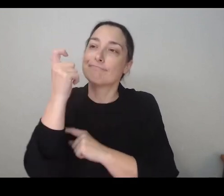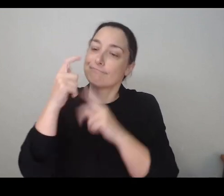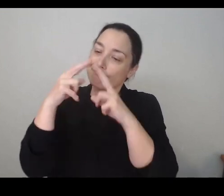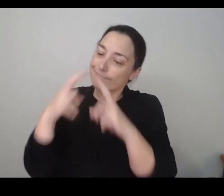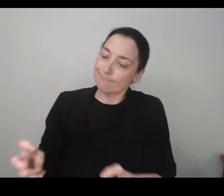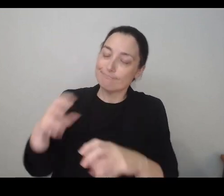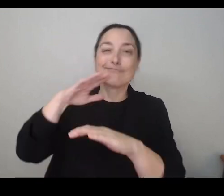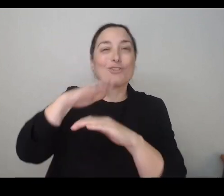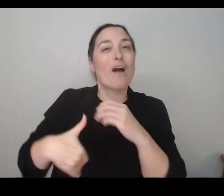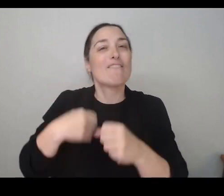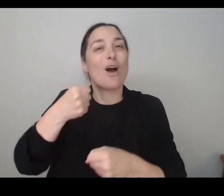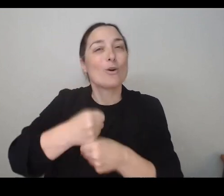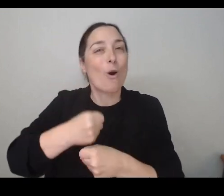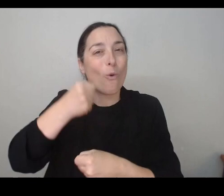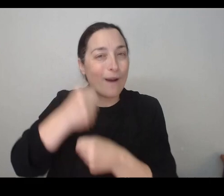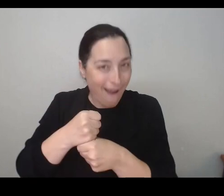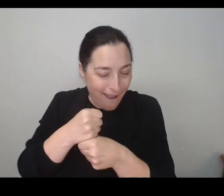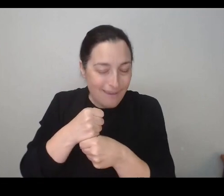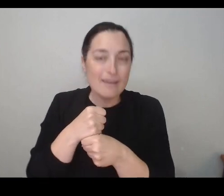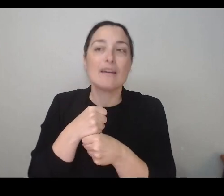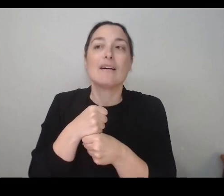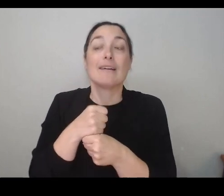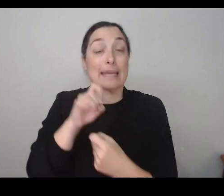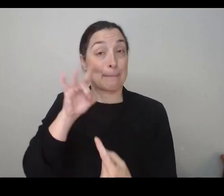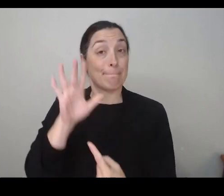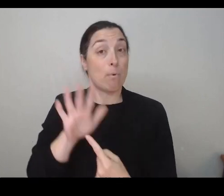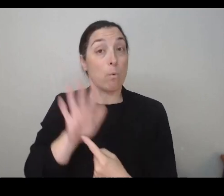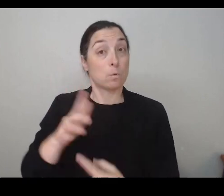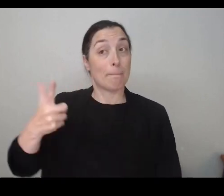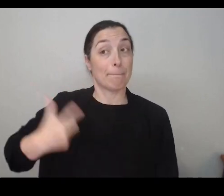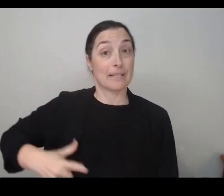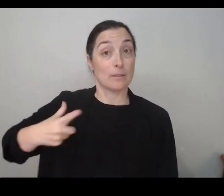And it's important because these places also have to be,